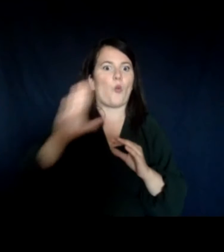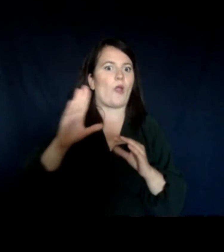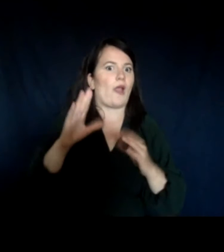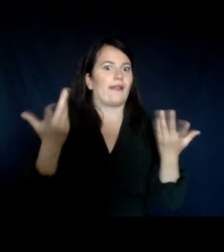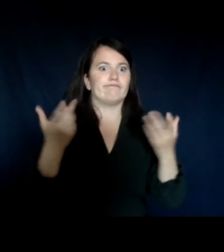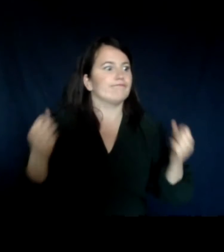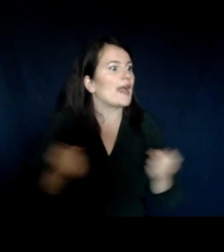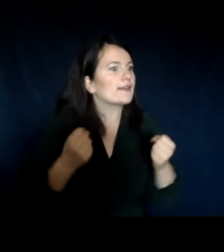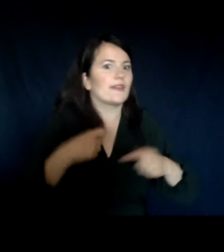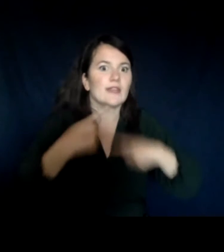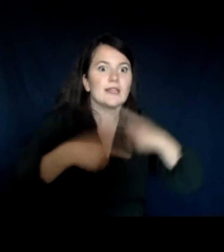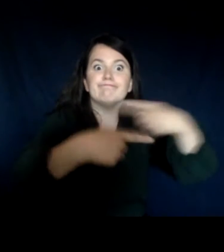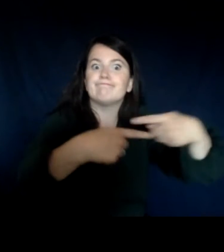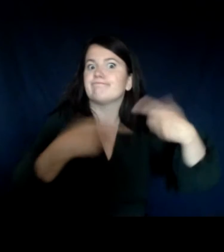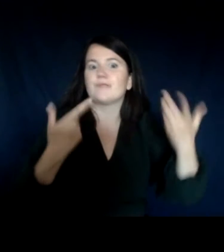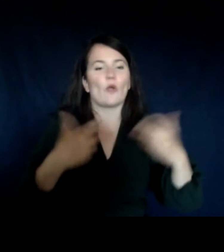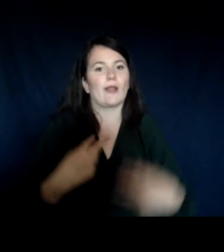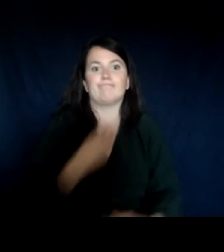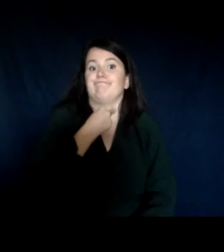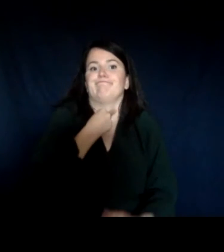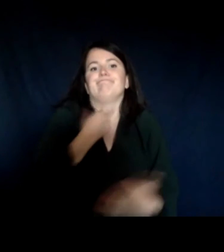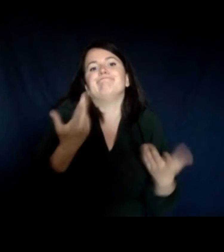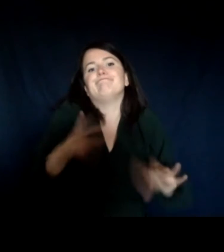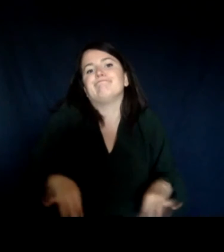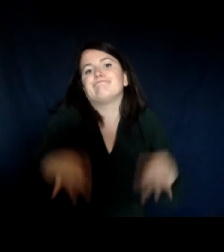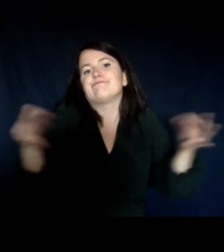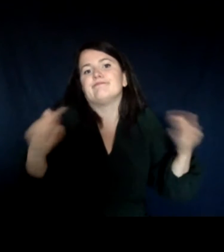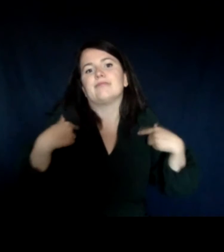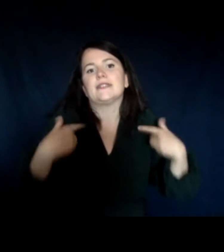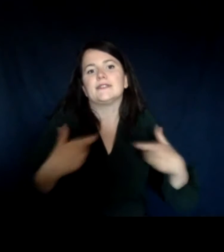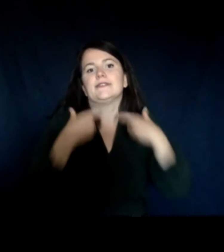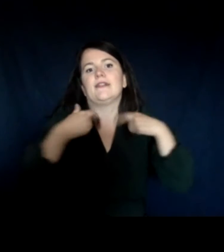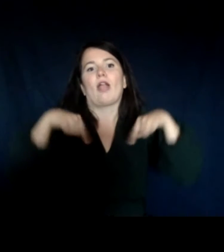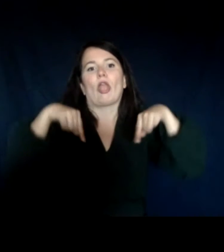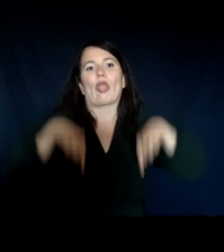or even gave up because of the lack of liquid assets